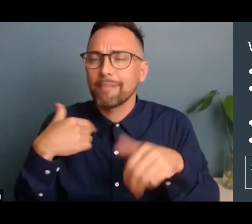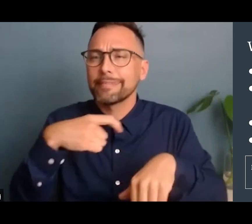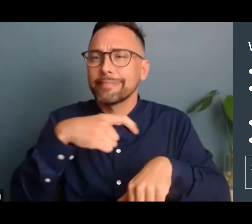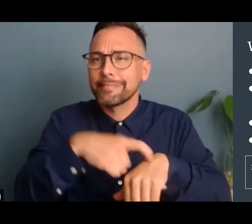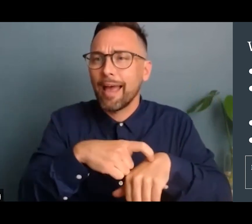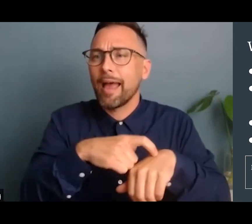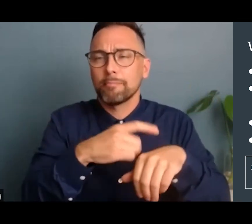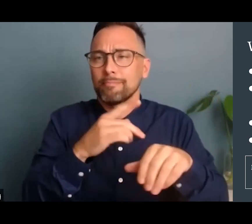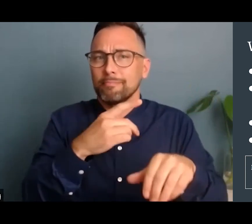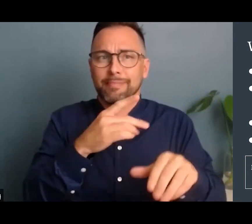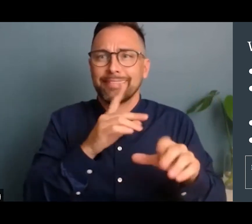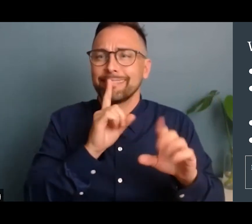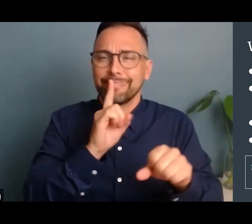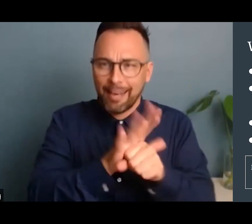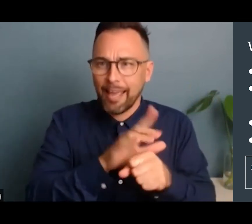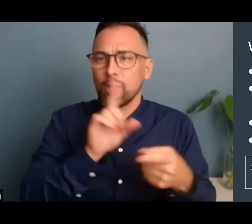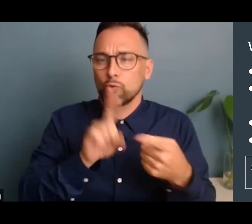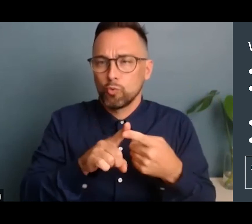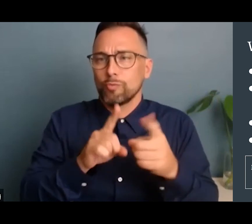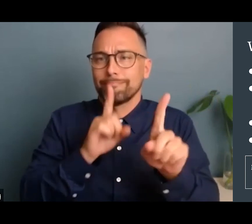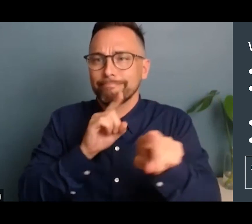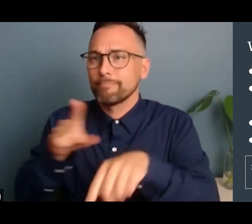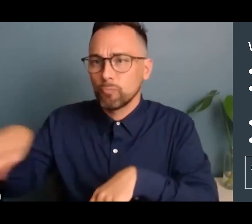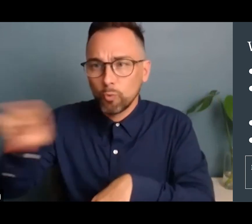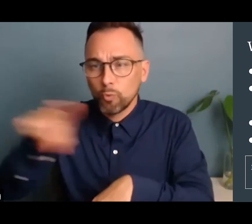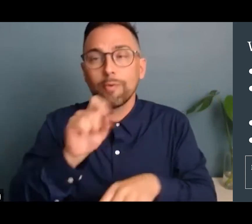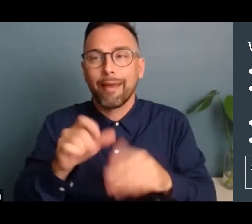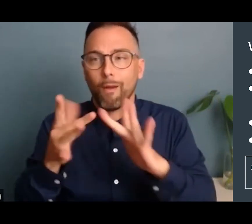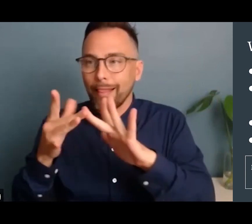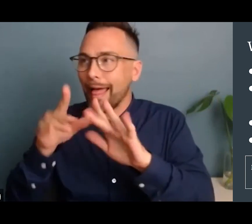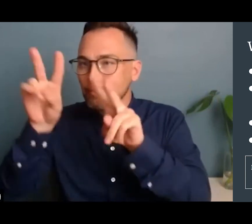We've got time dedicated to respond to you individually.